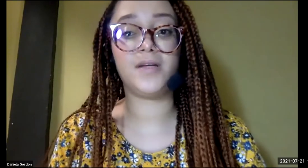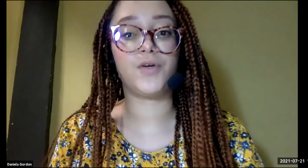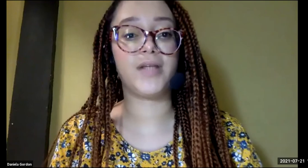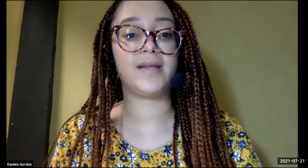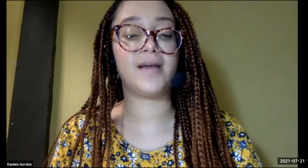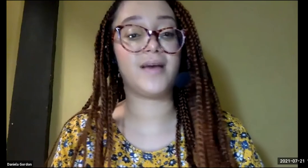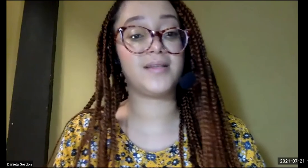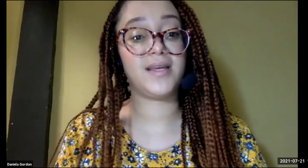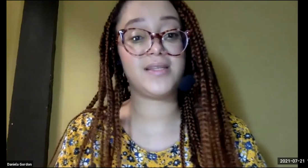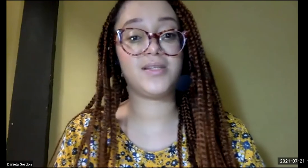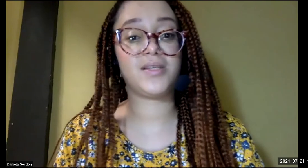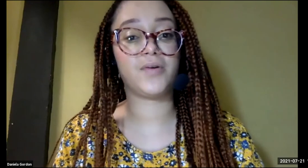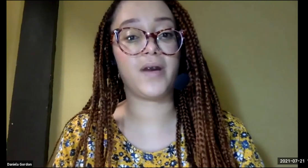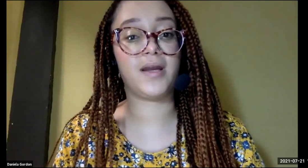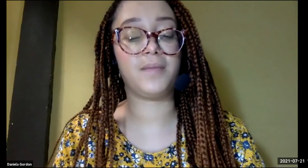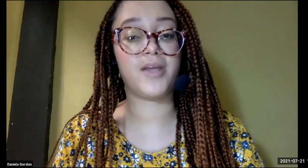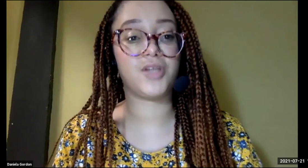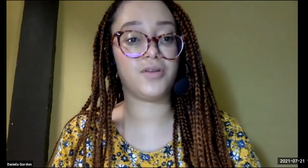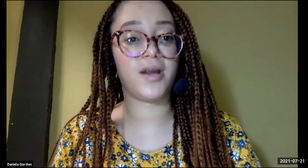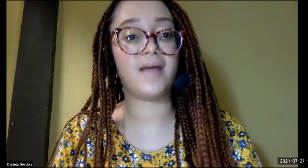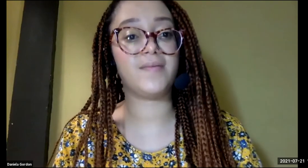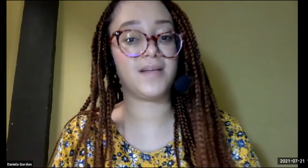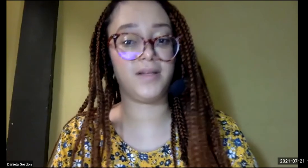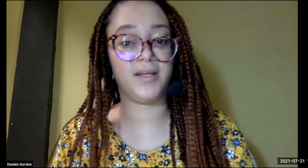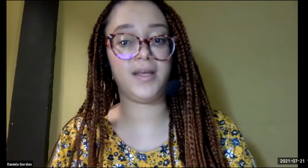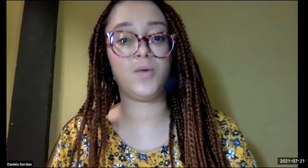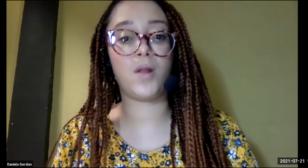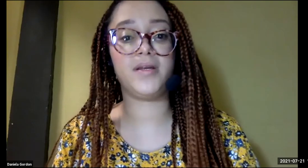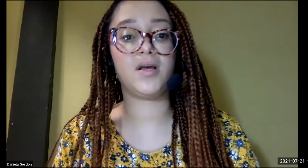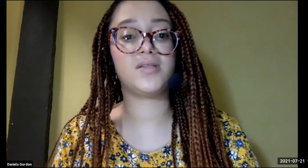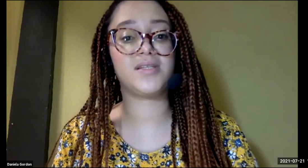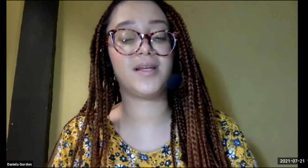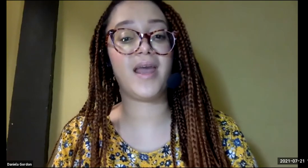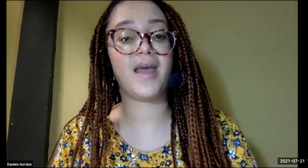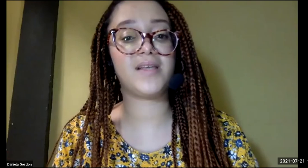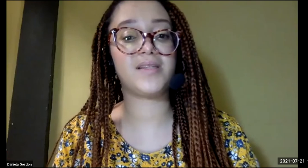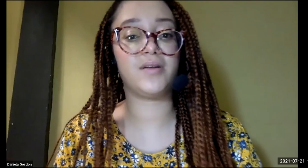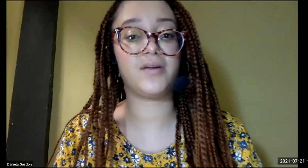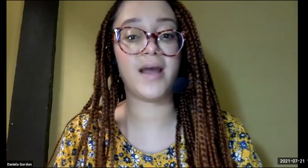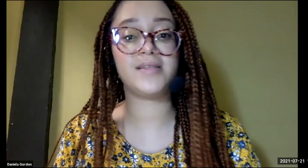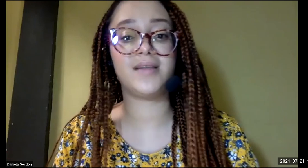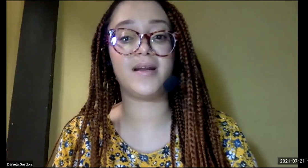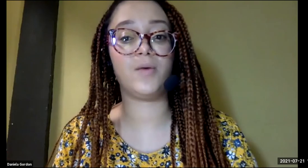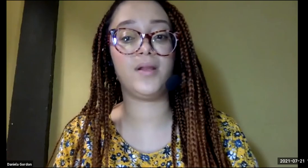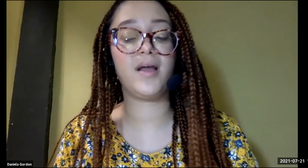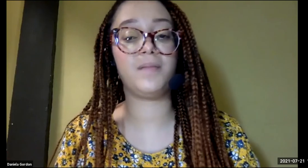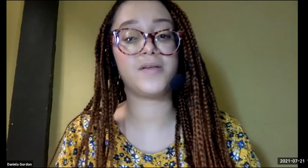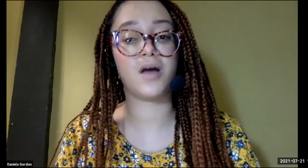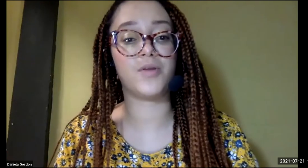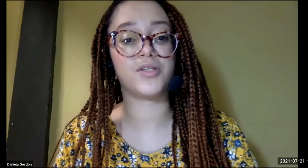girls and for children with complex disabilities. Collect and